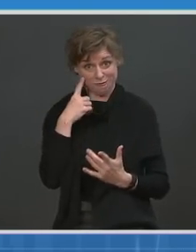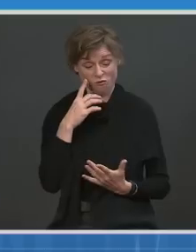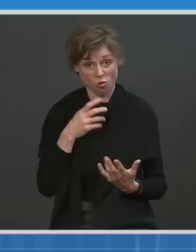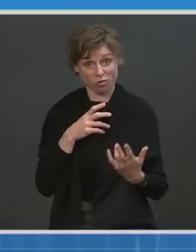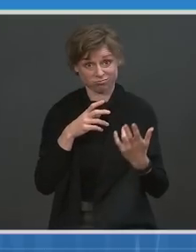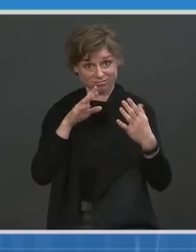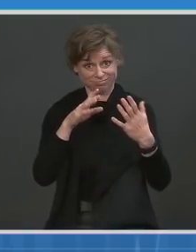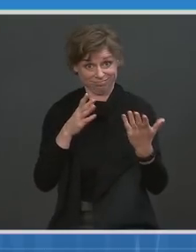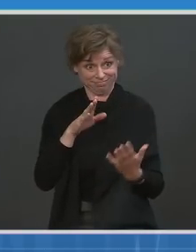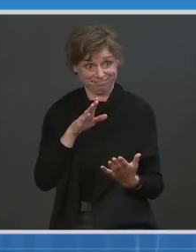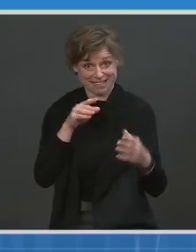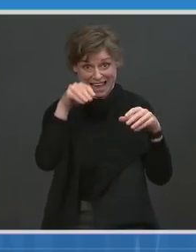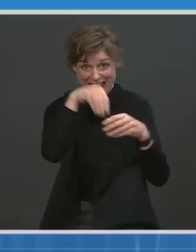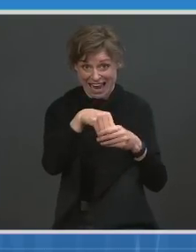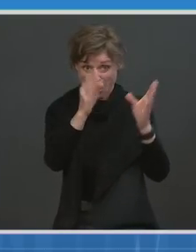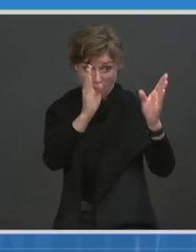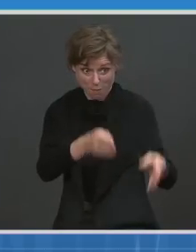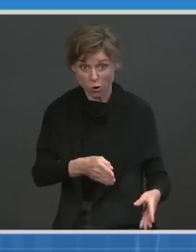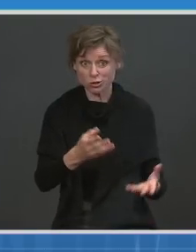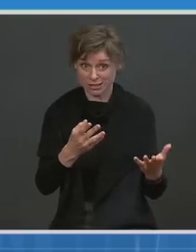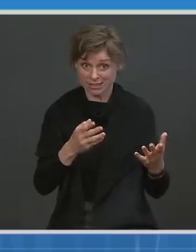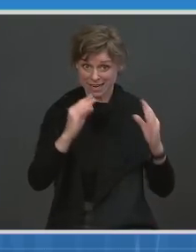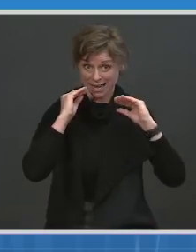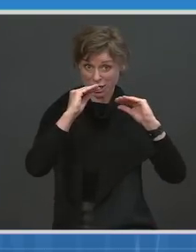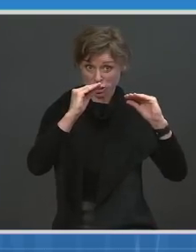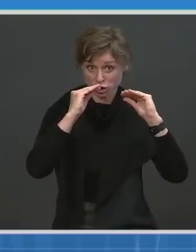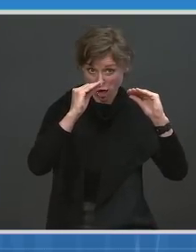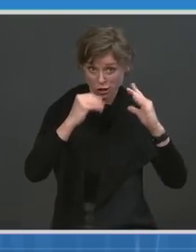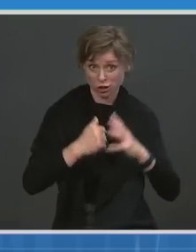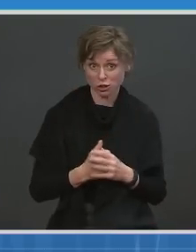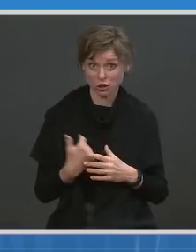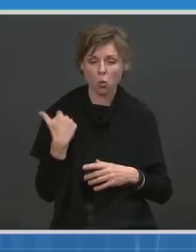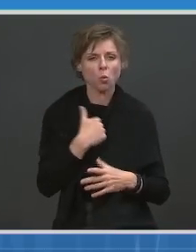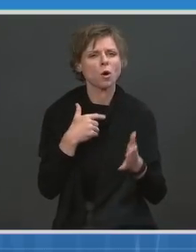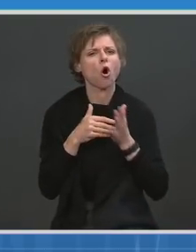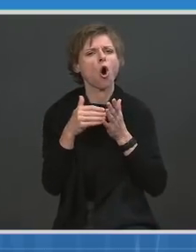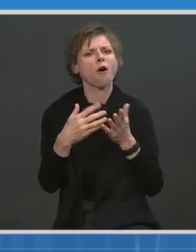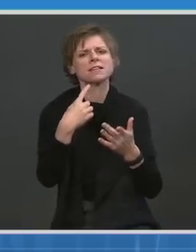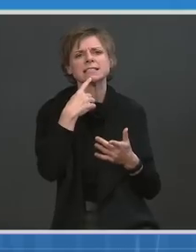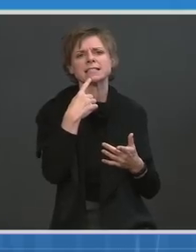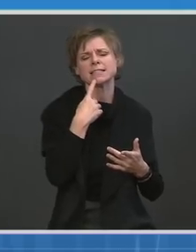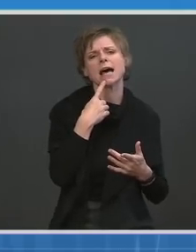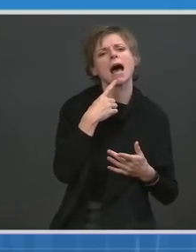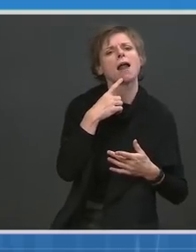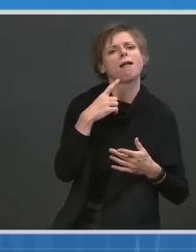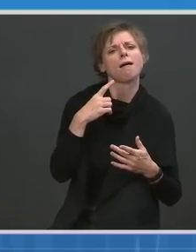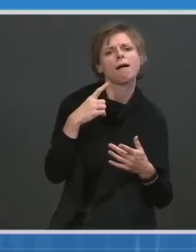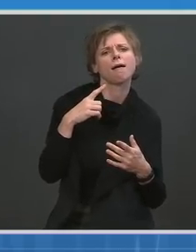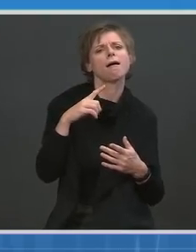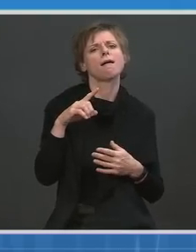We have frequently said CDC believes schools should be the last place to close and the first place to open.